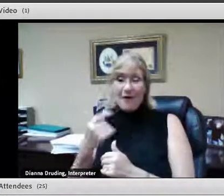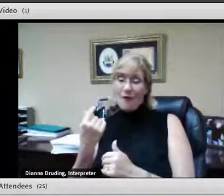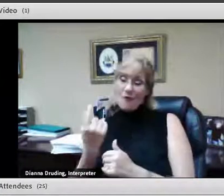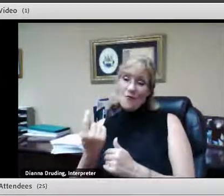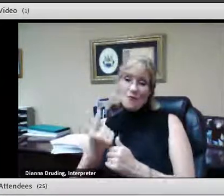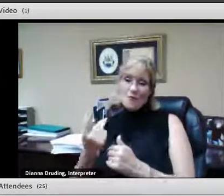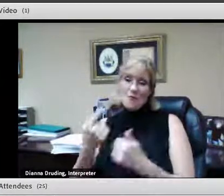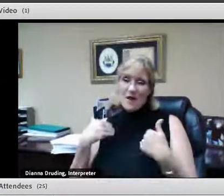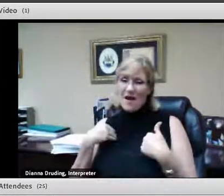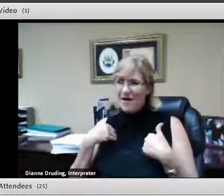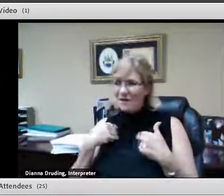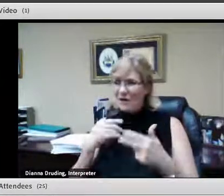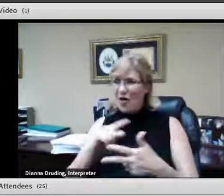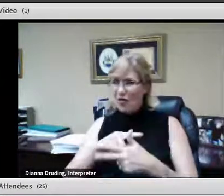We actually 3-D-printed one for our 2-year-old, too.